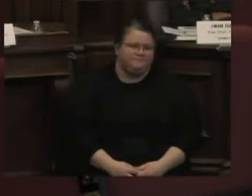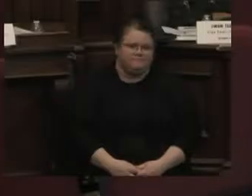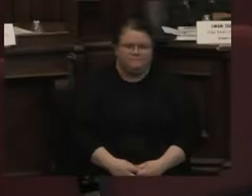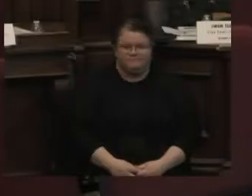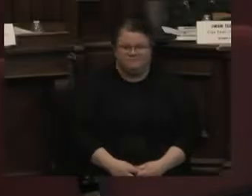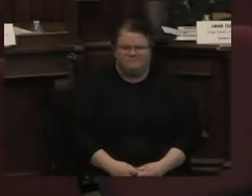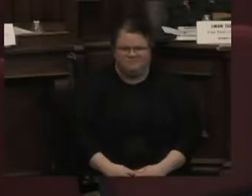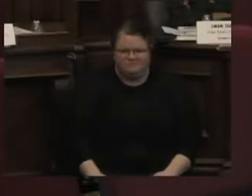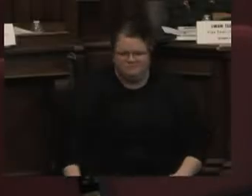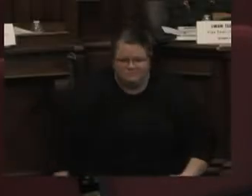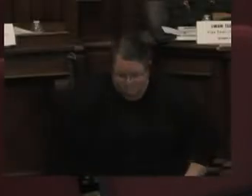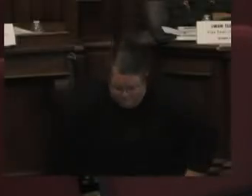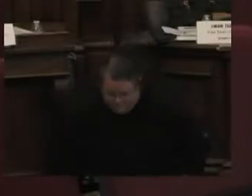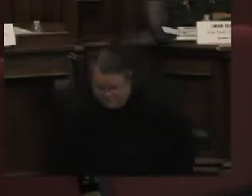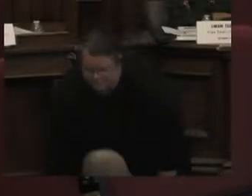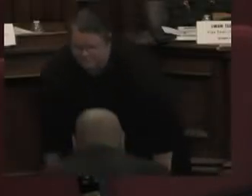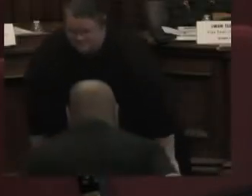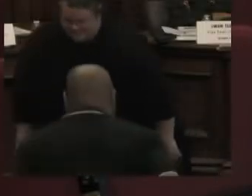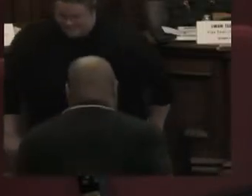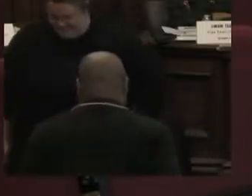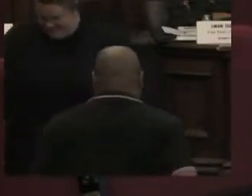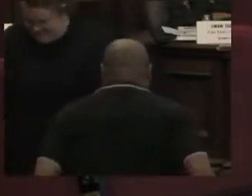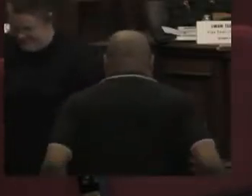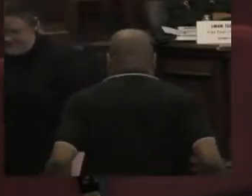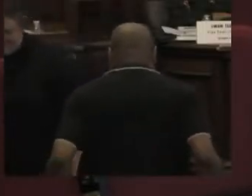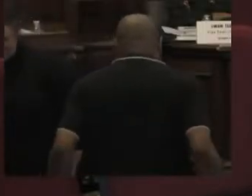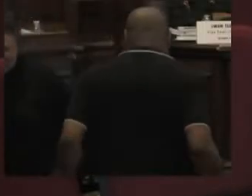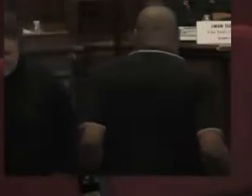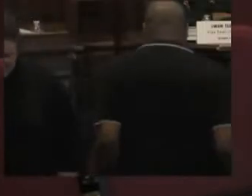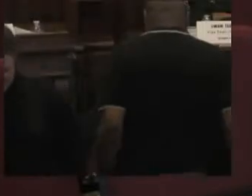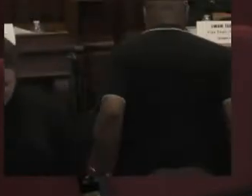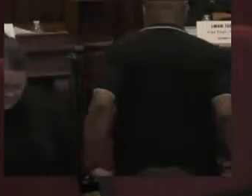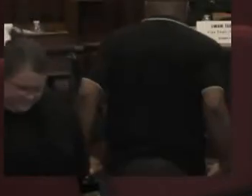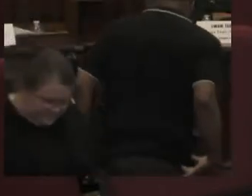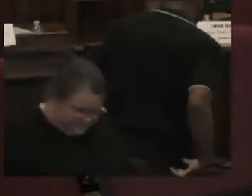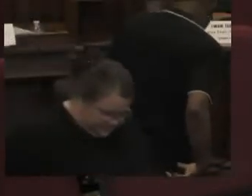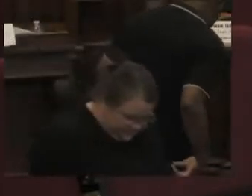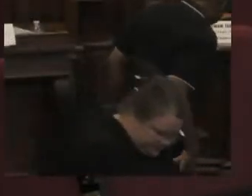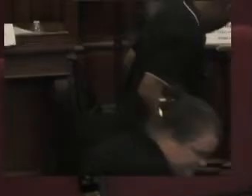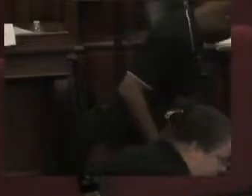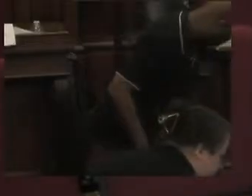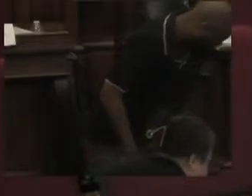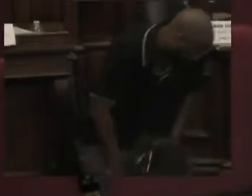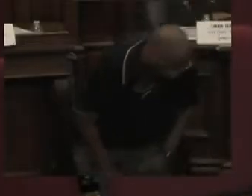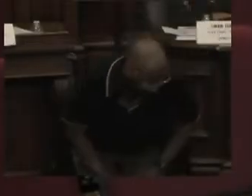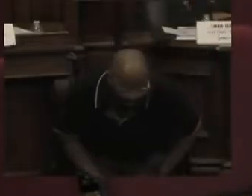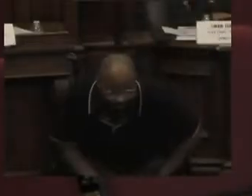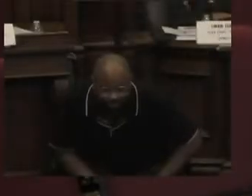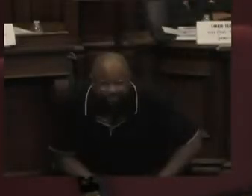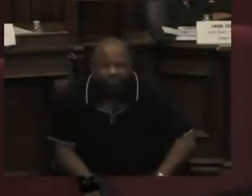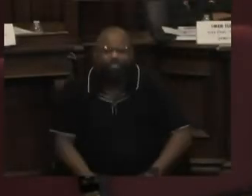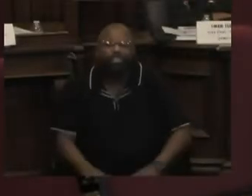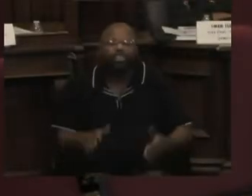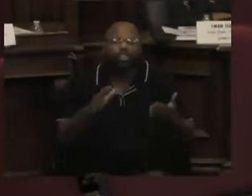complaints? You know, I mean, again, we deserve to know. The